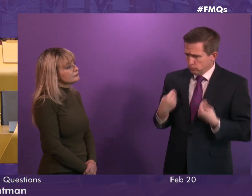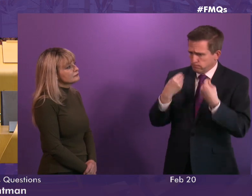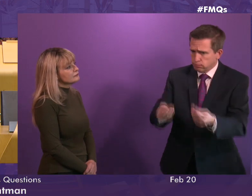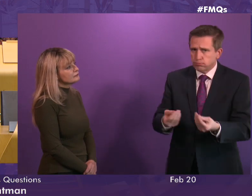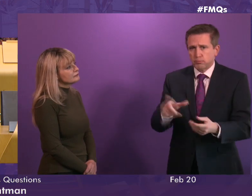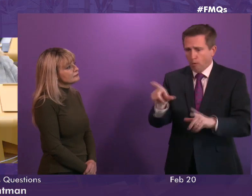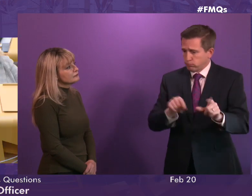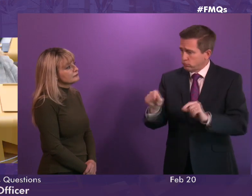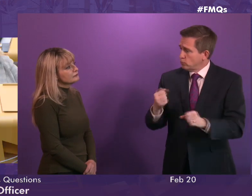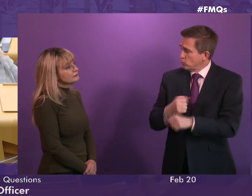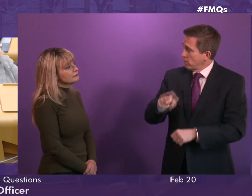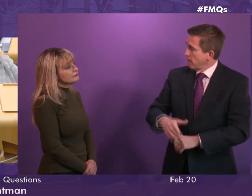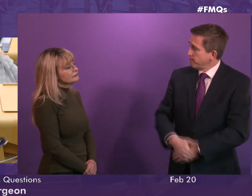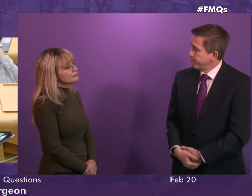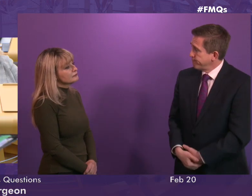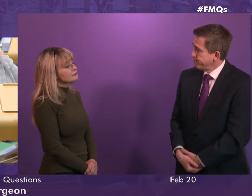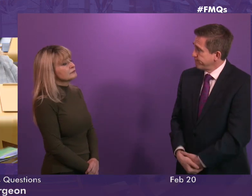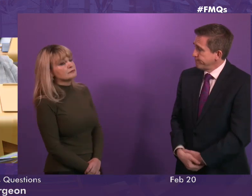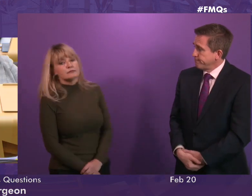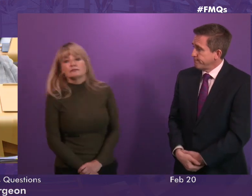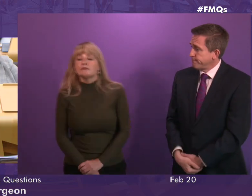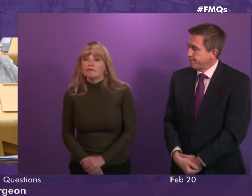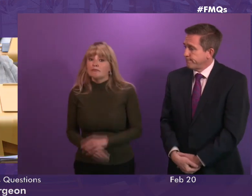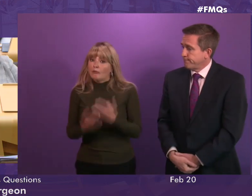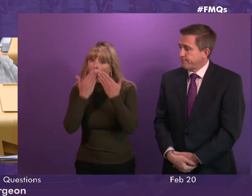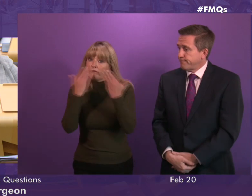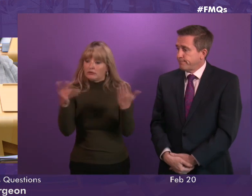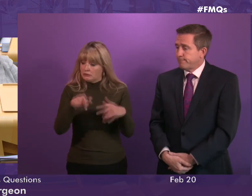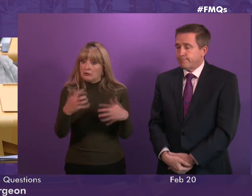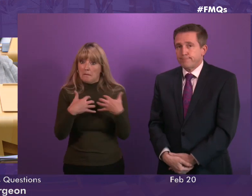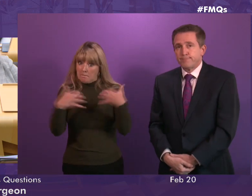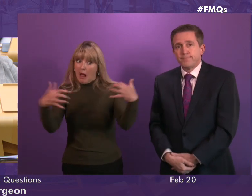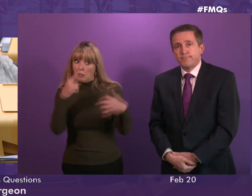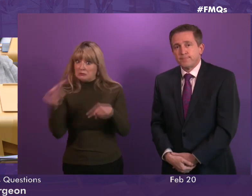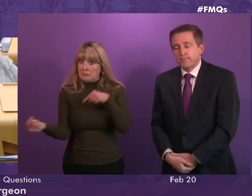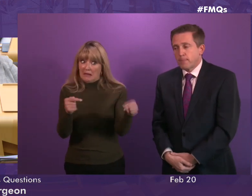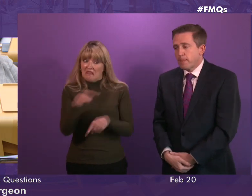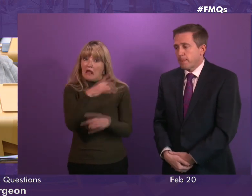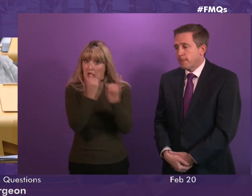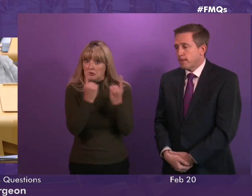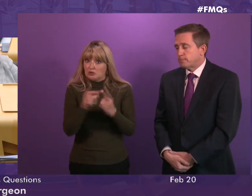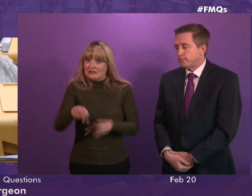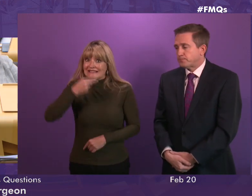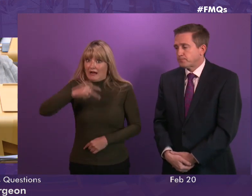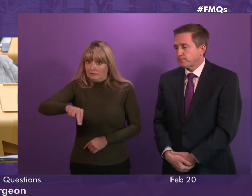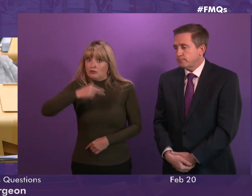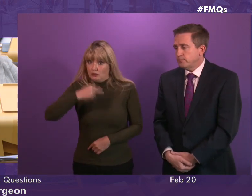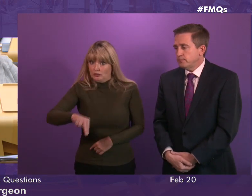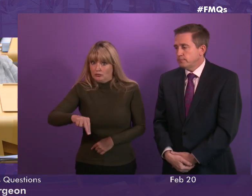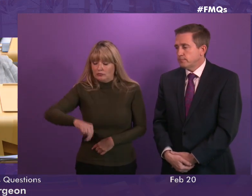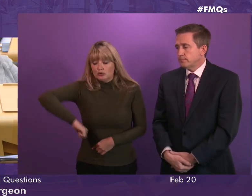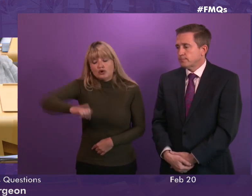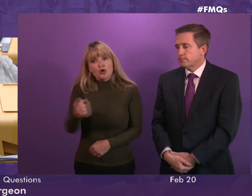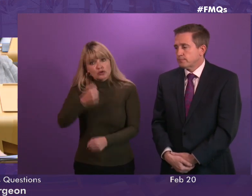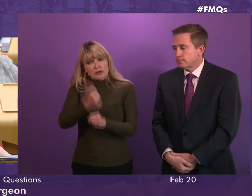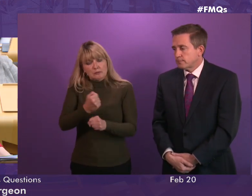The First Minister (Nicola Sturgeon): Obviously, Parliament will debate those issues later this afternoon. The Scottish Government has set out its careful and considered position